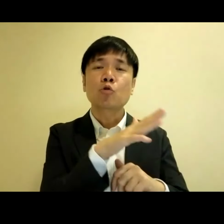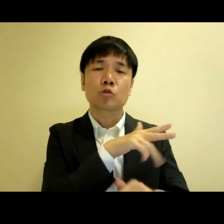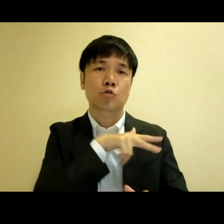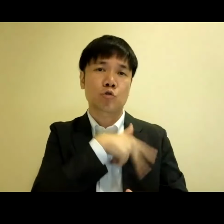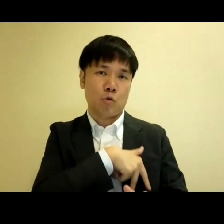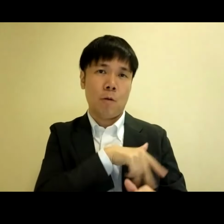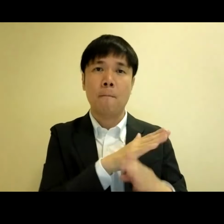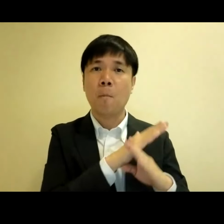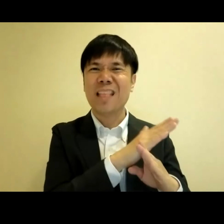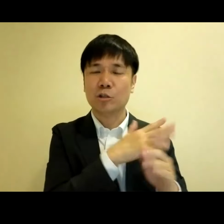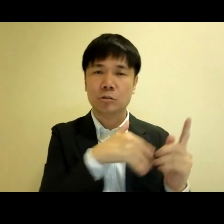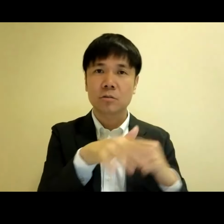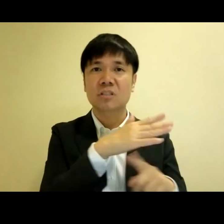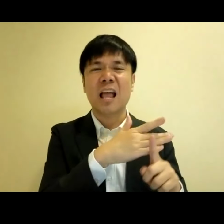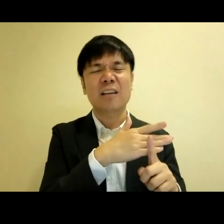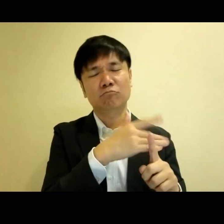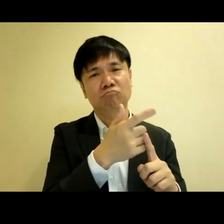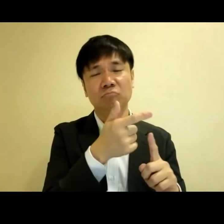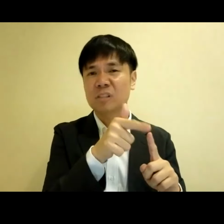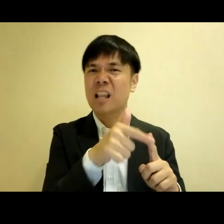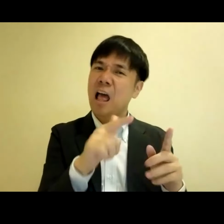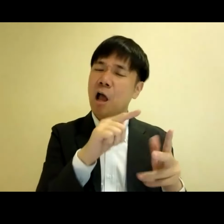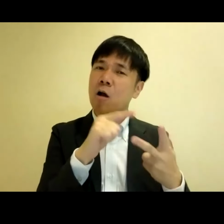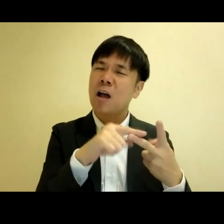And I will share that shortly.